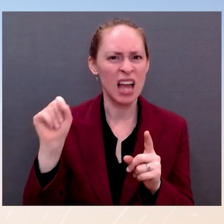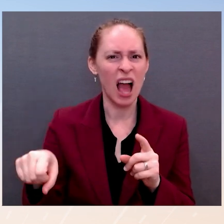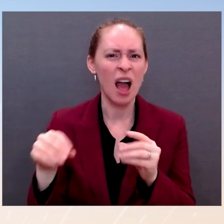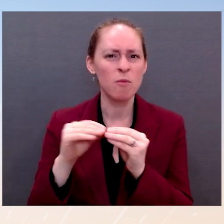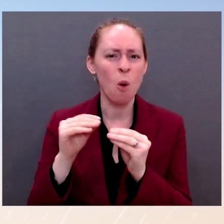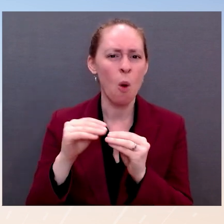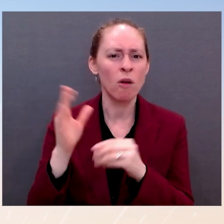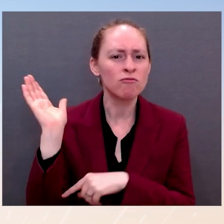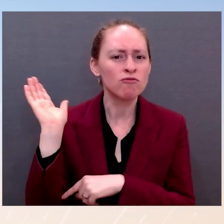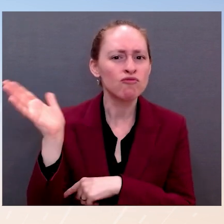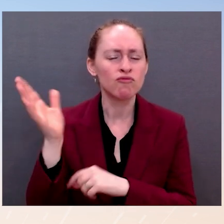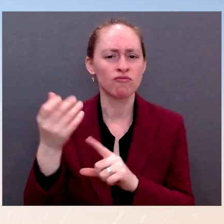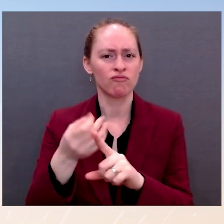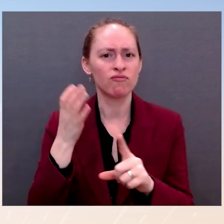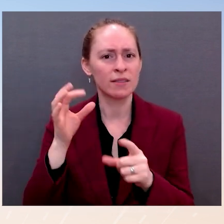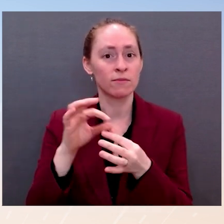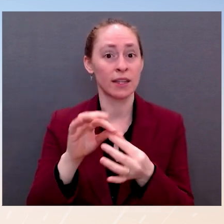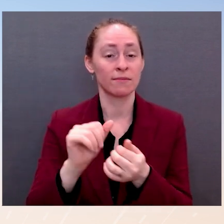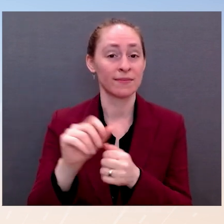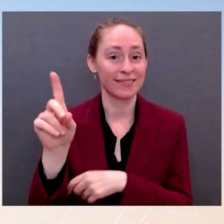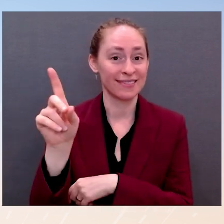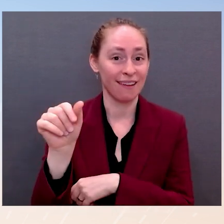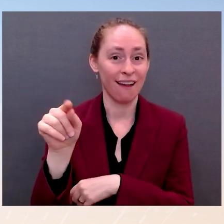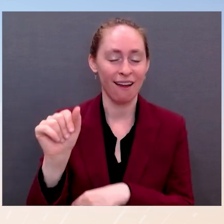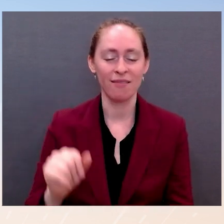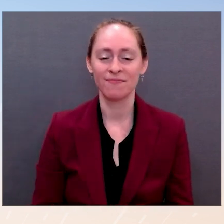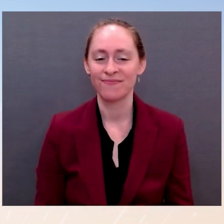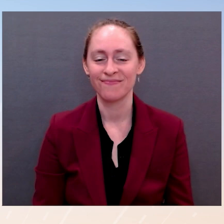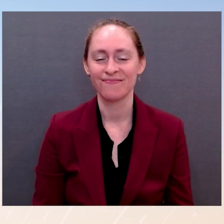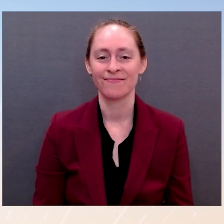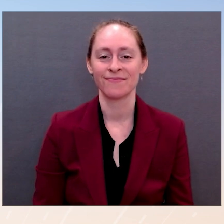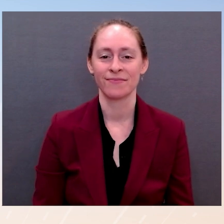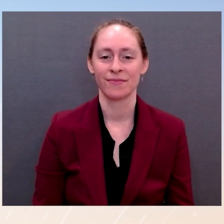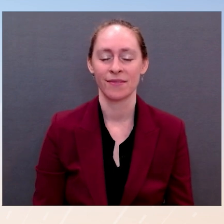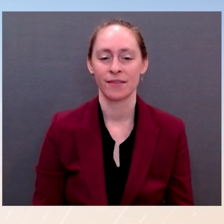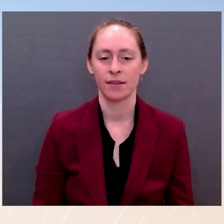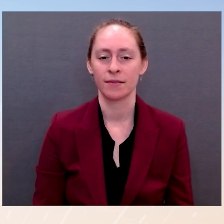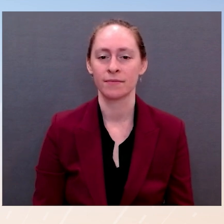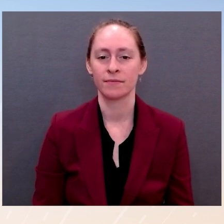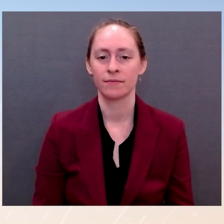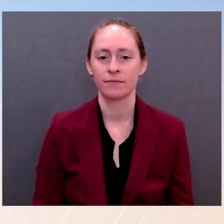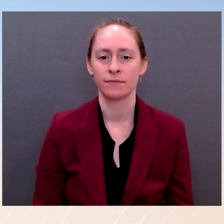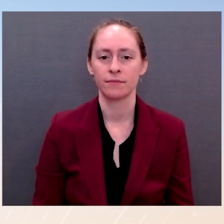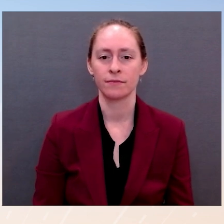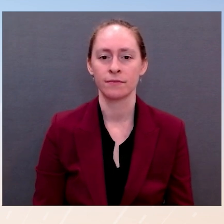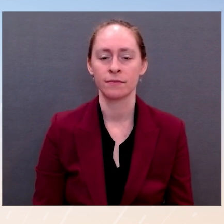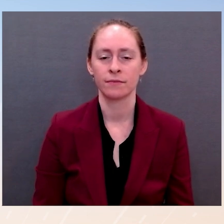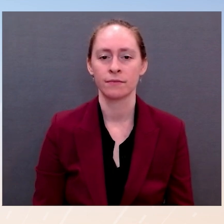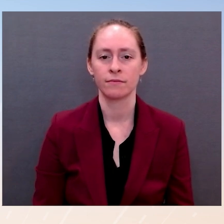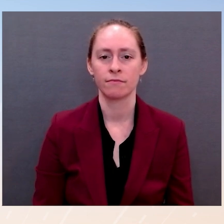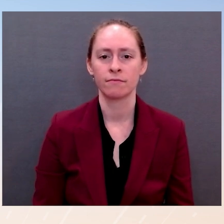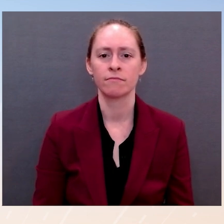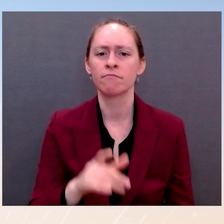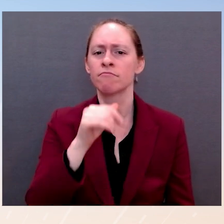that we just saw and how this impacts us as not only are people of African descent,